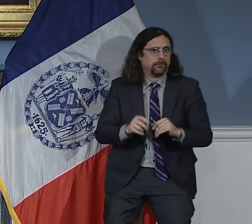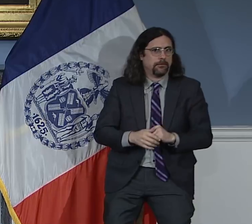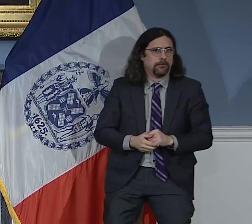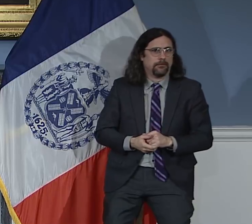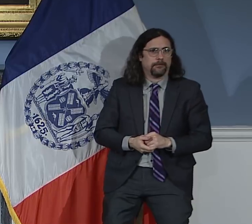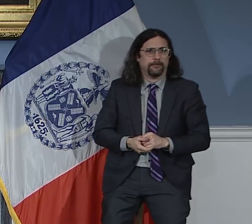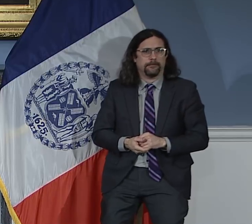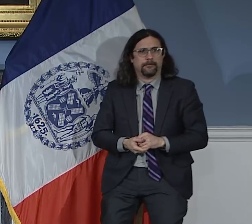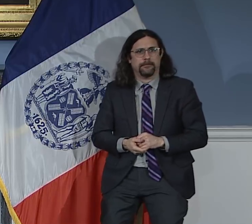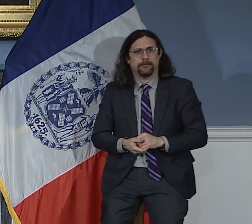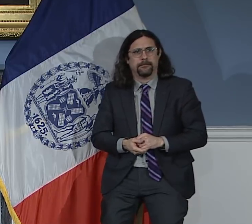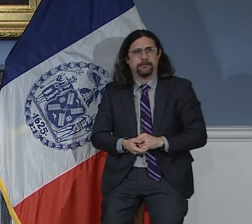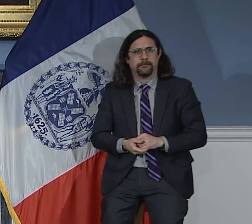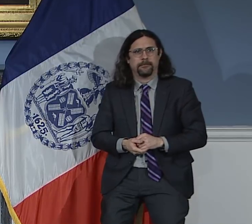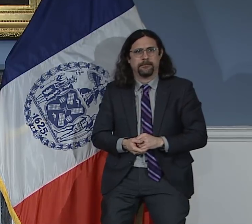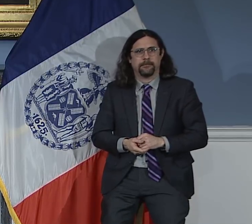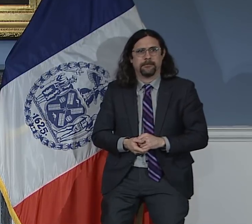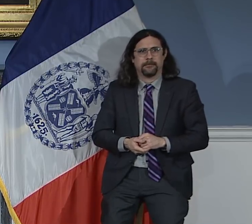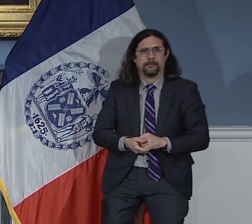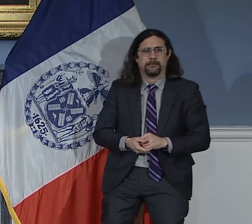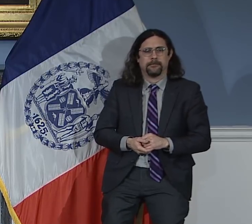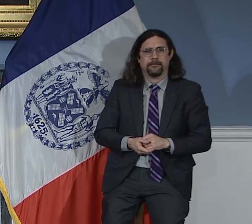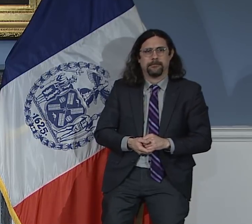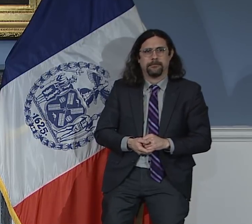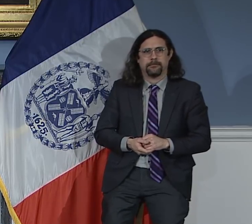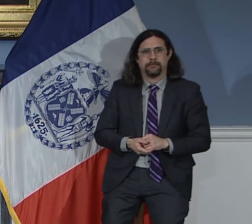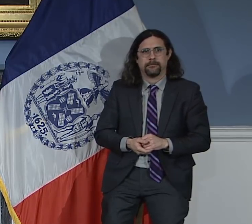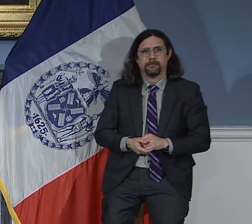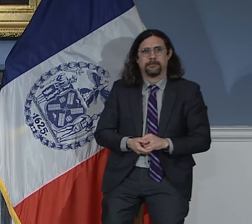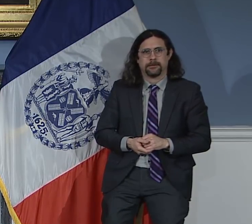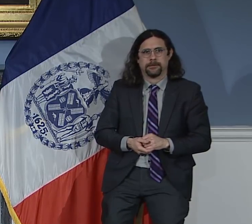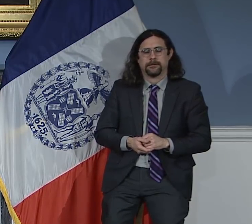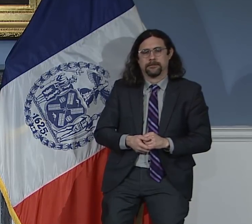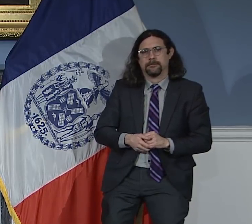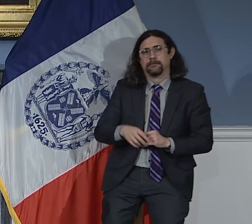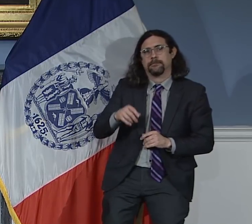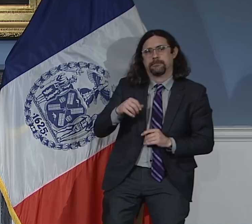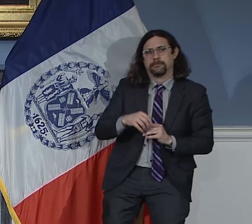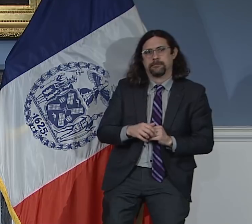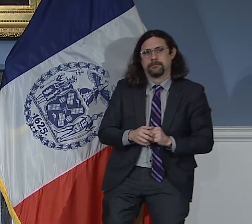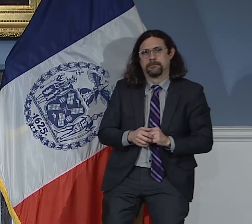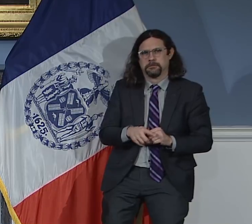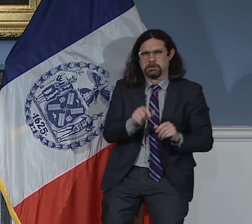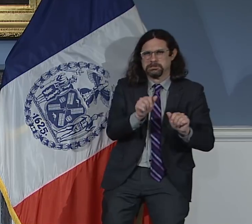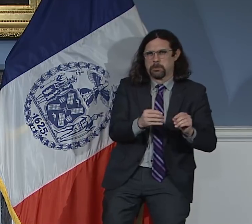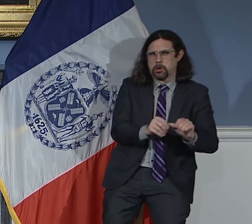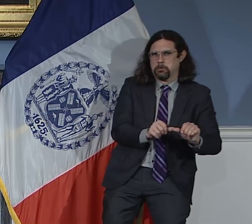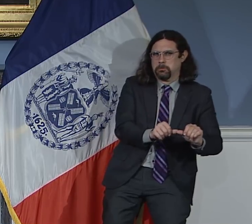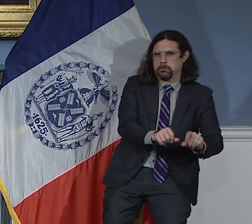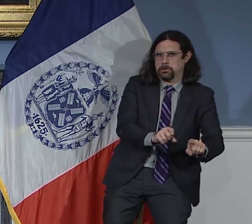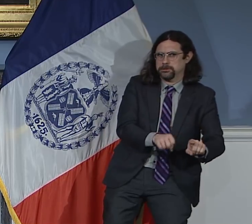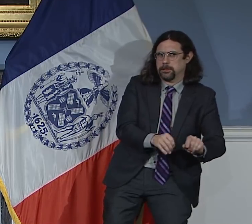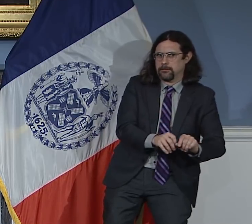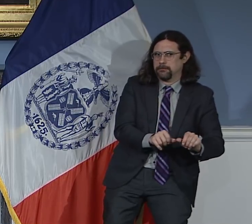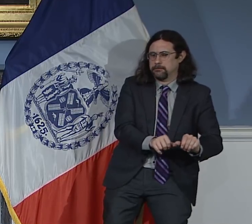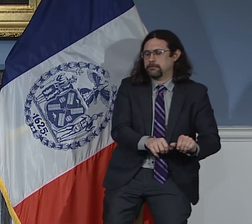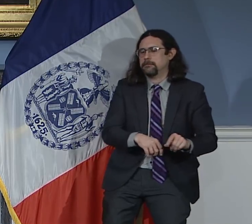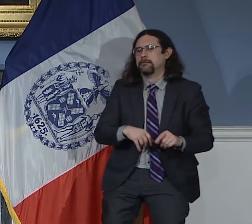OTHER PARALLEL WE CA NMEAK IN TERMS OF RECENT HEALTH CARE HISTORY.